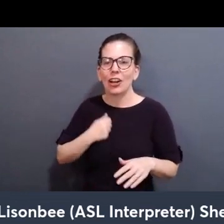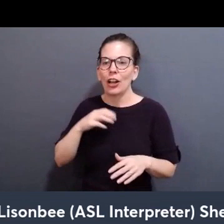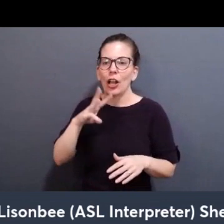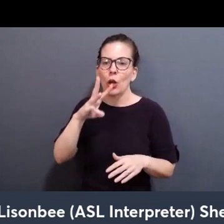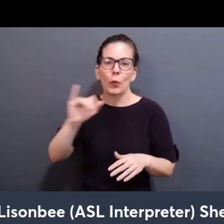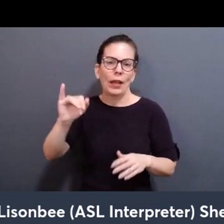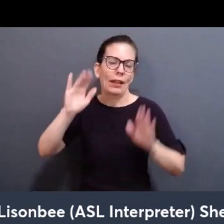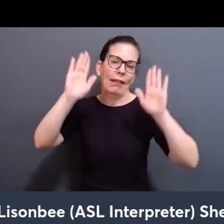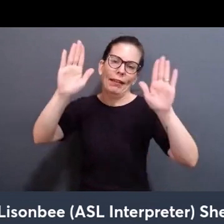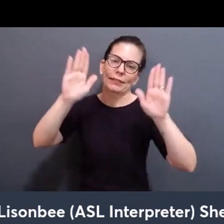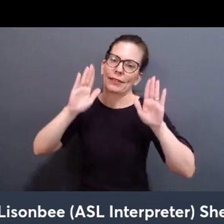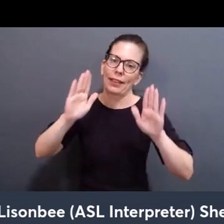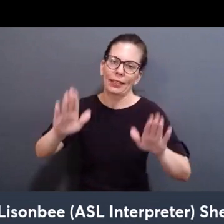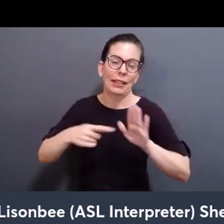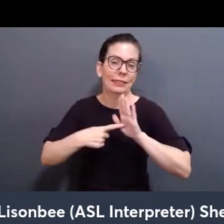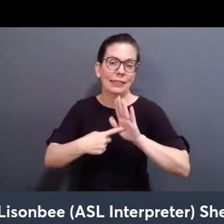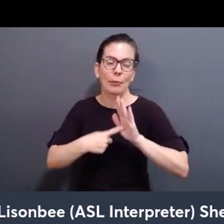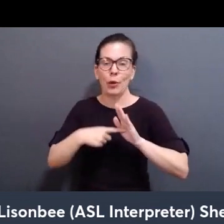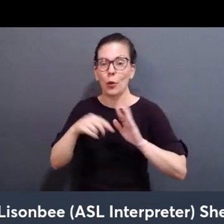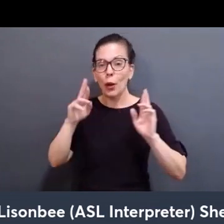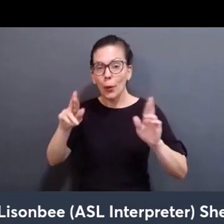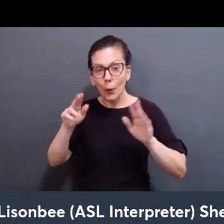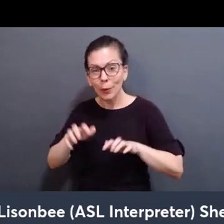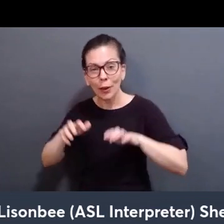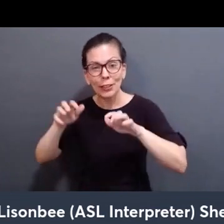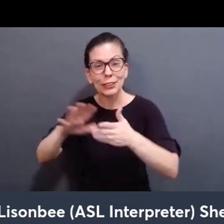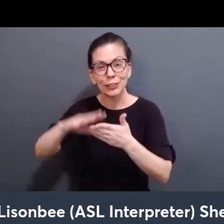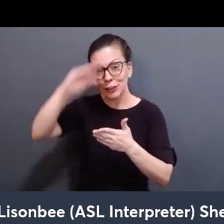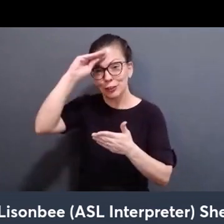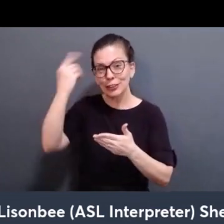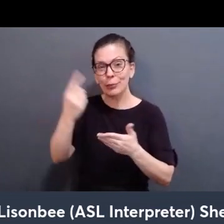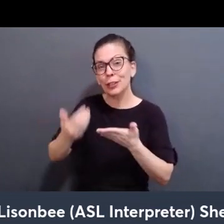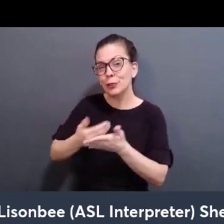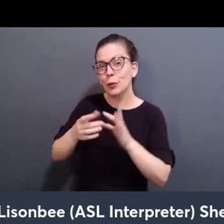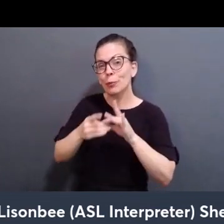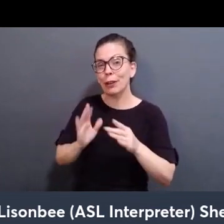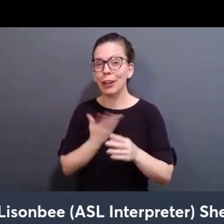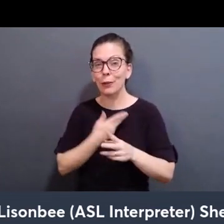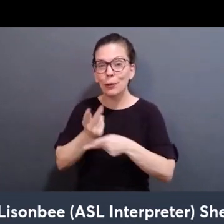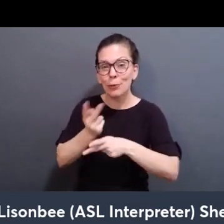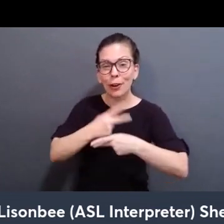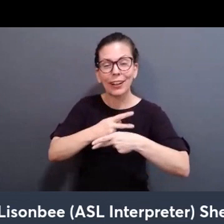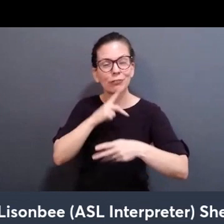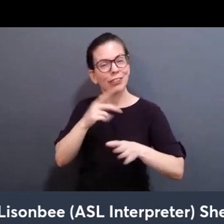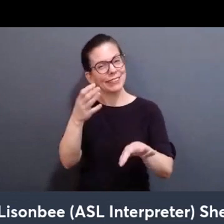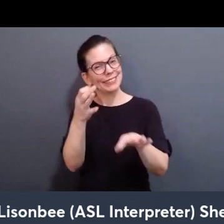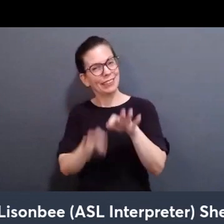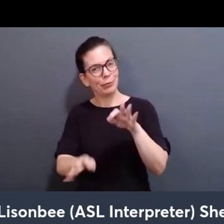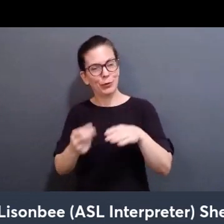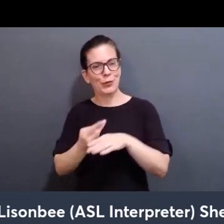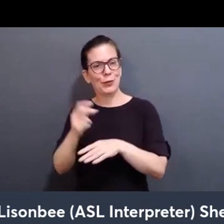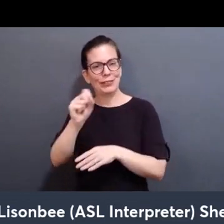I hope the audience really learned something new about our product, and just so simple it is to use StackSets. It's not very complicated,